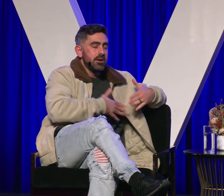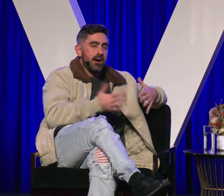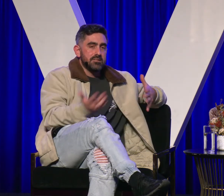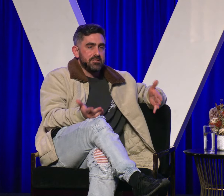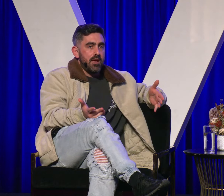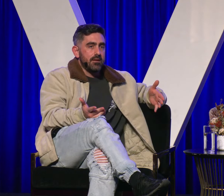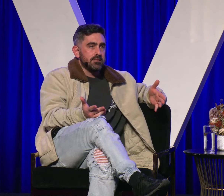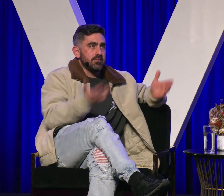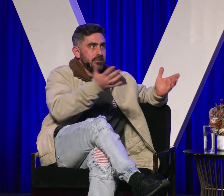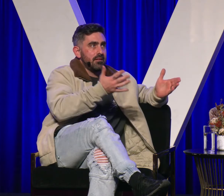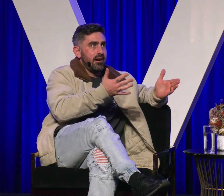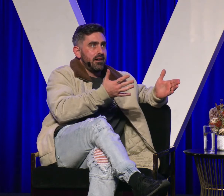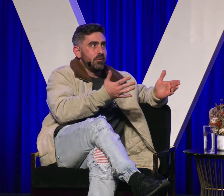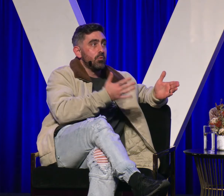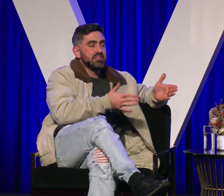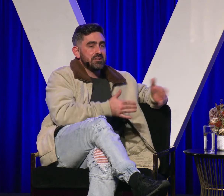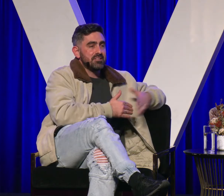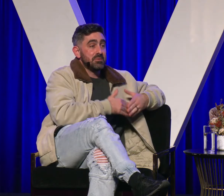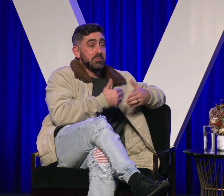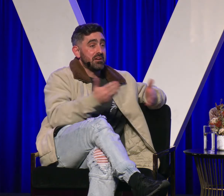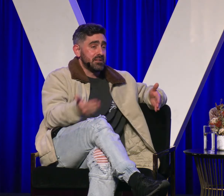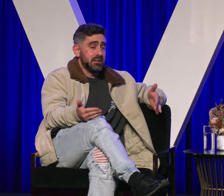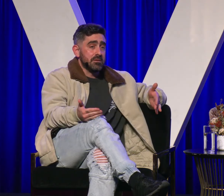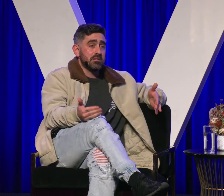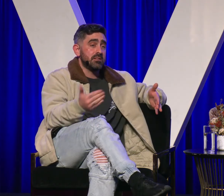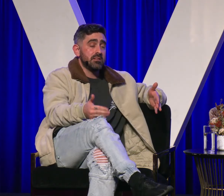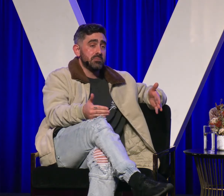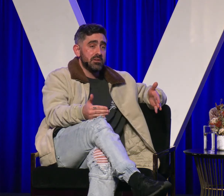understand what it's like to be a part of the gig community.